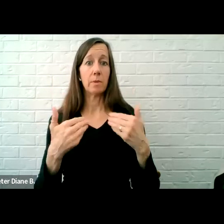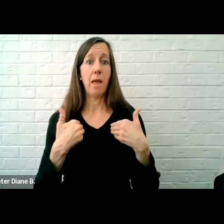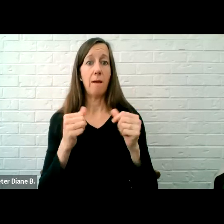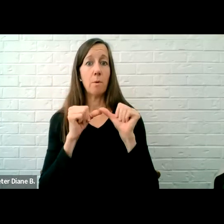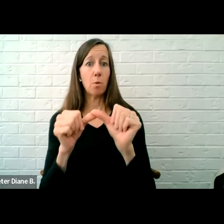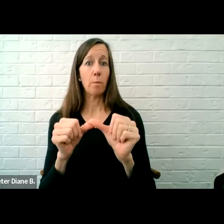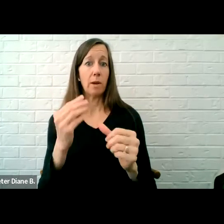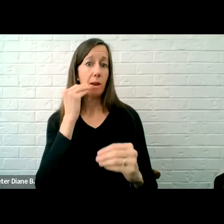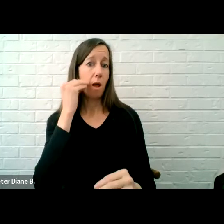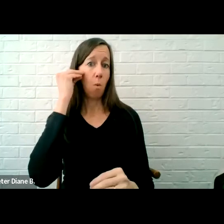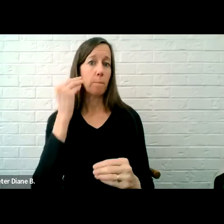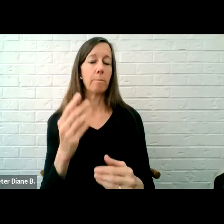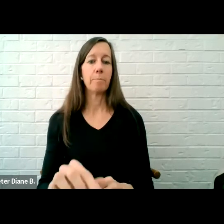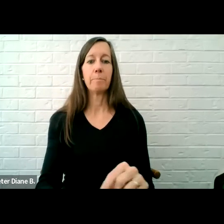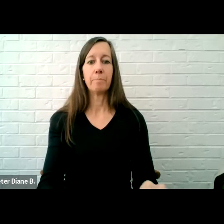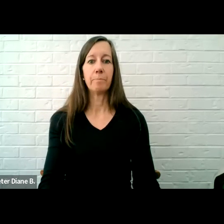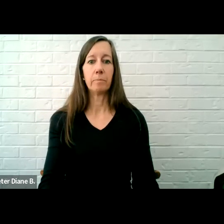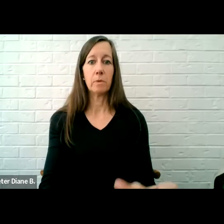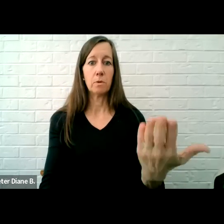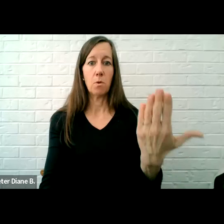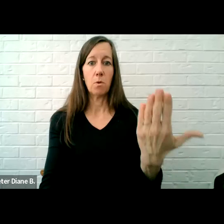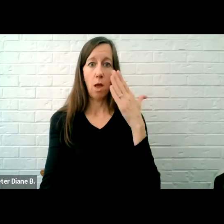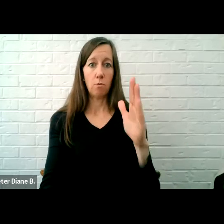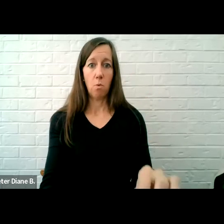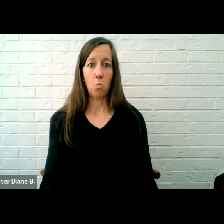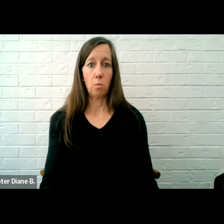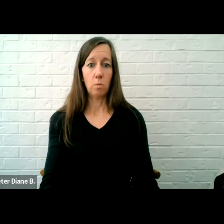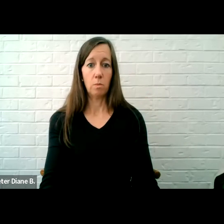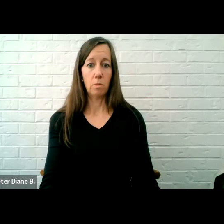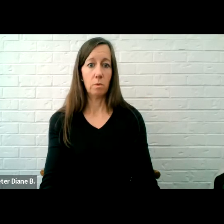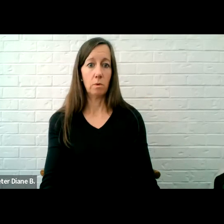I don't know, Sharon, Teresa, if you want to address this specifically, I do think that.